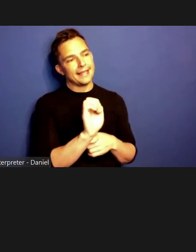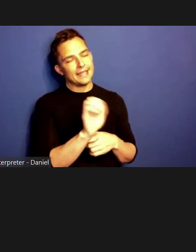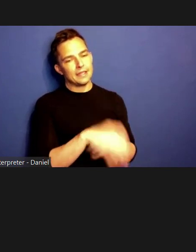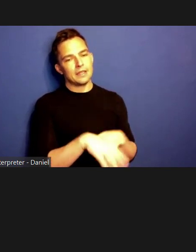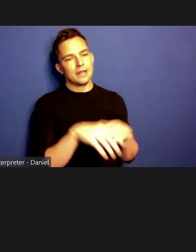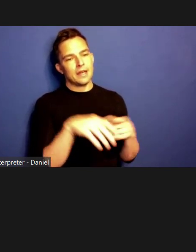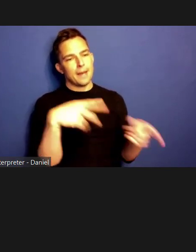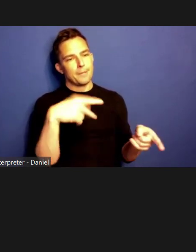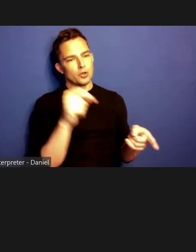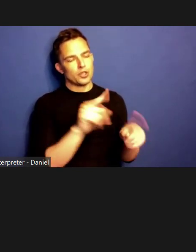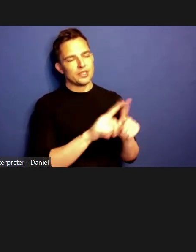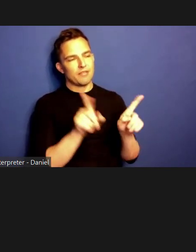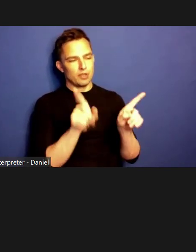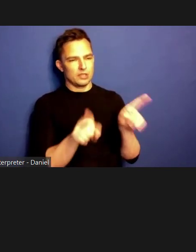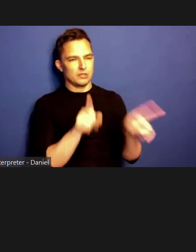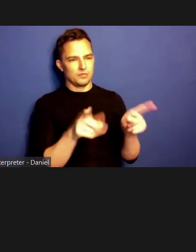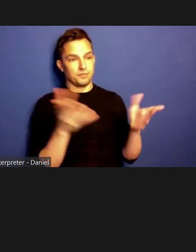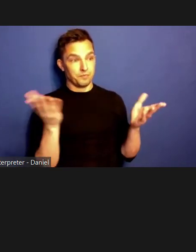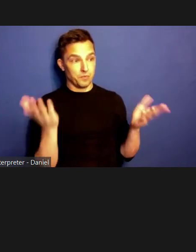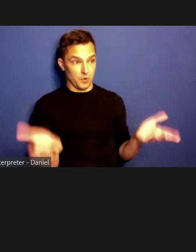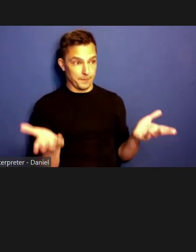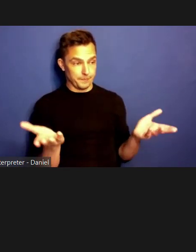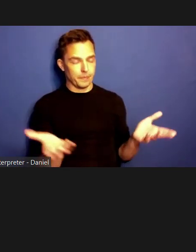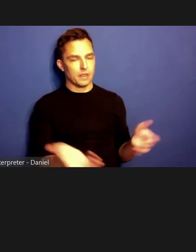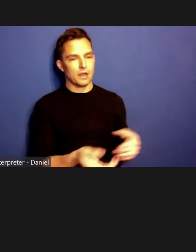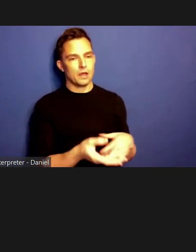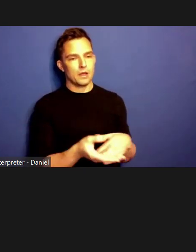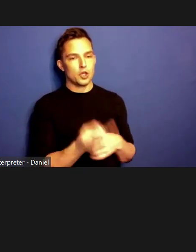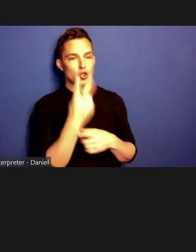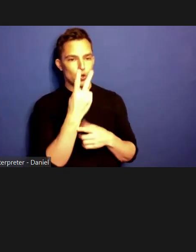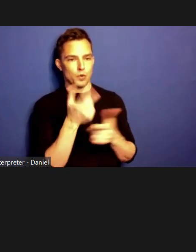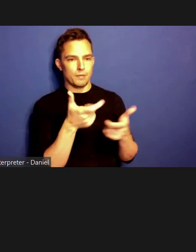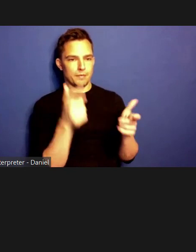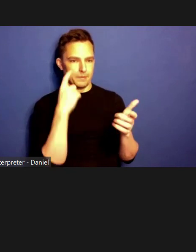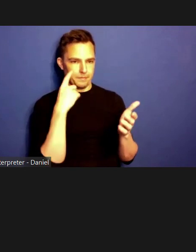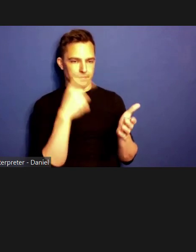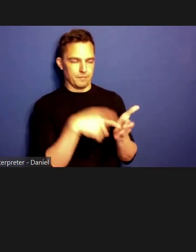Two notable ways they differ is that the process requires children,